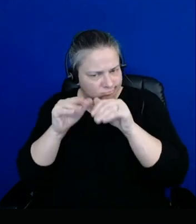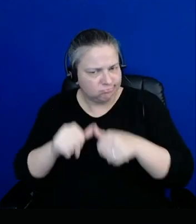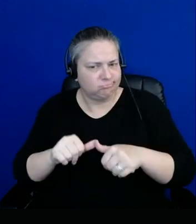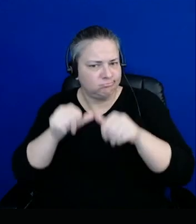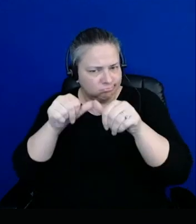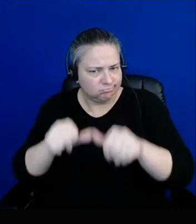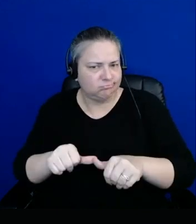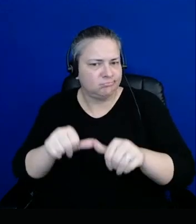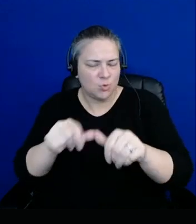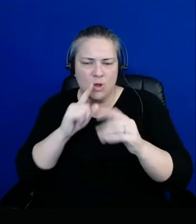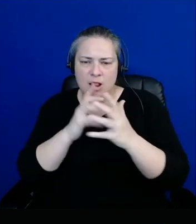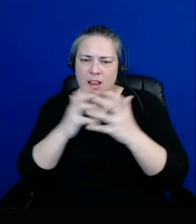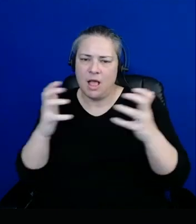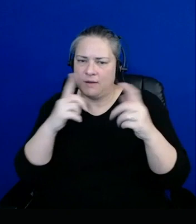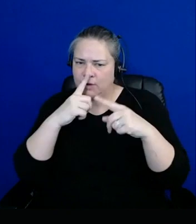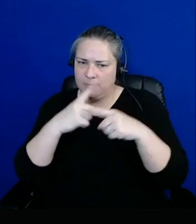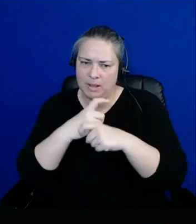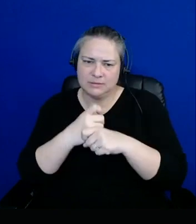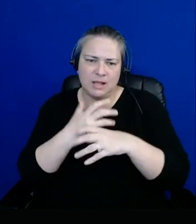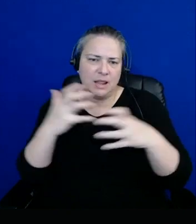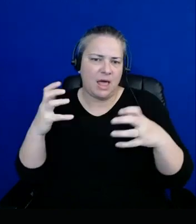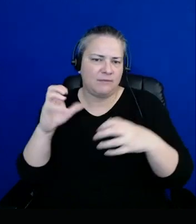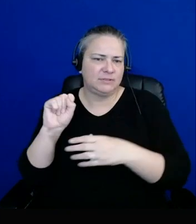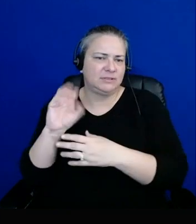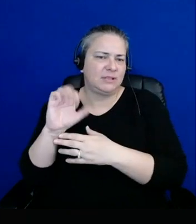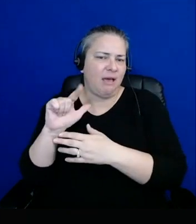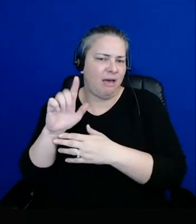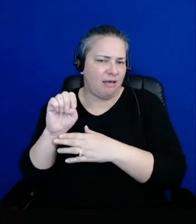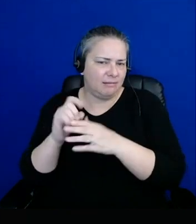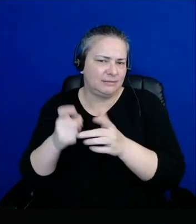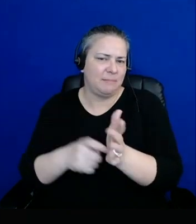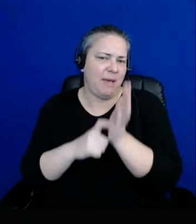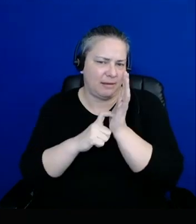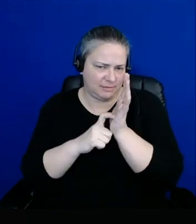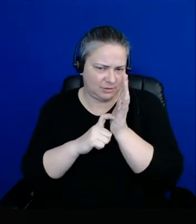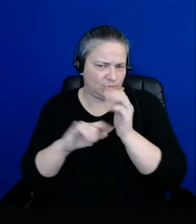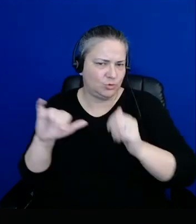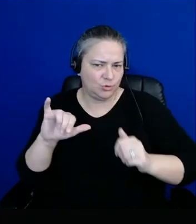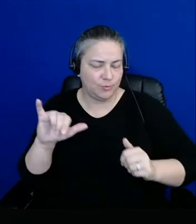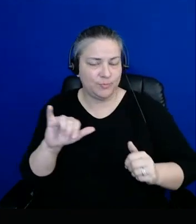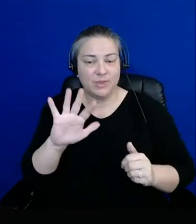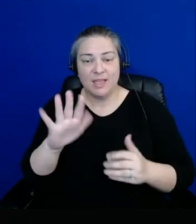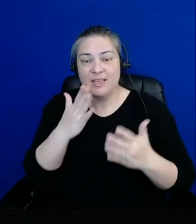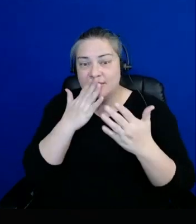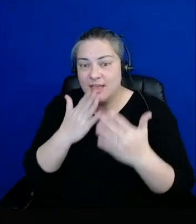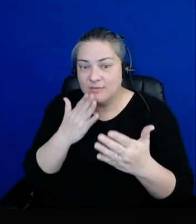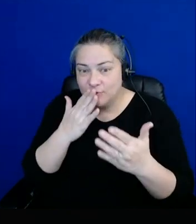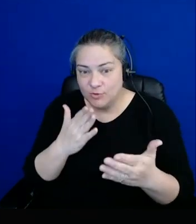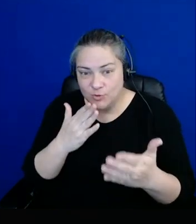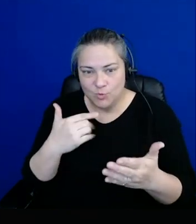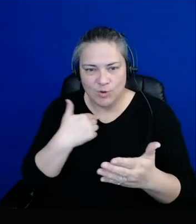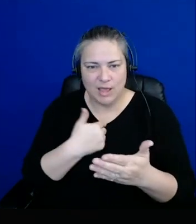lot of complexity, and a lot of scale demand. Thankfully we have help from many great tools.